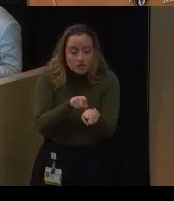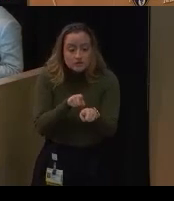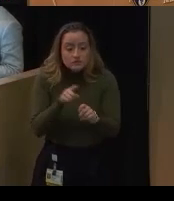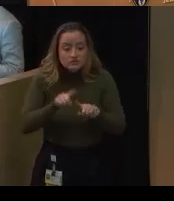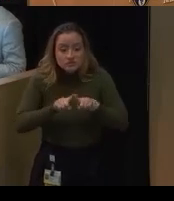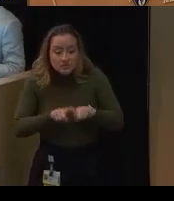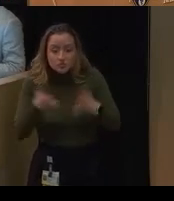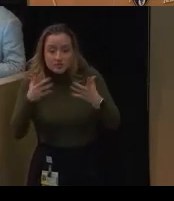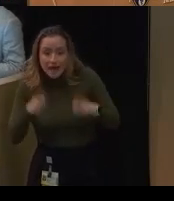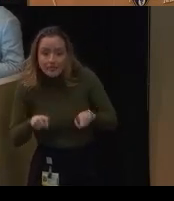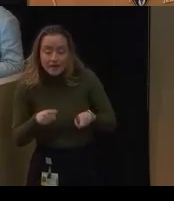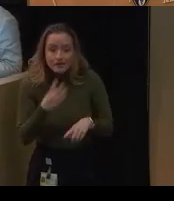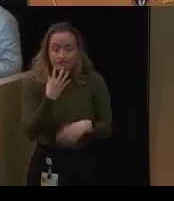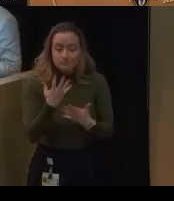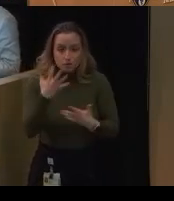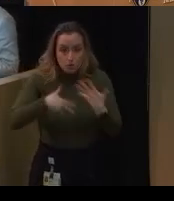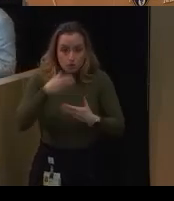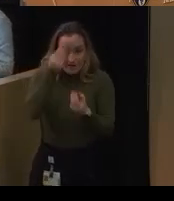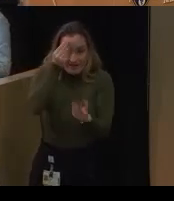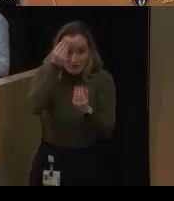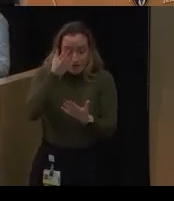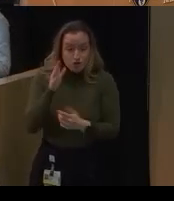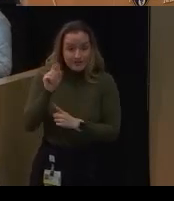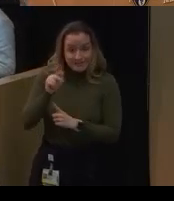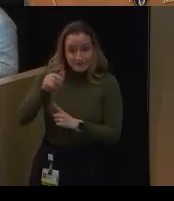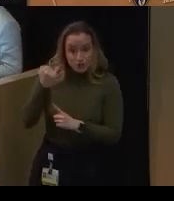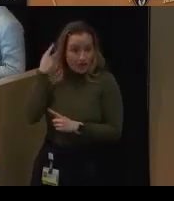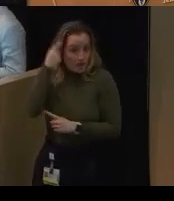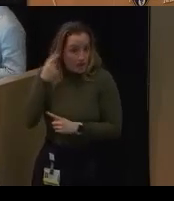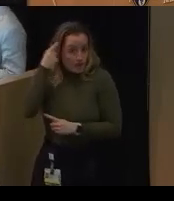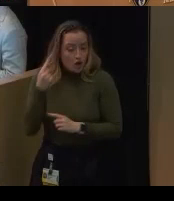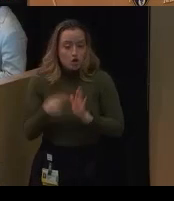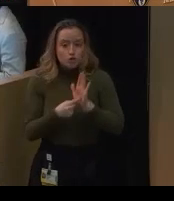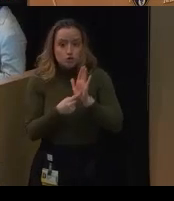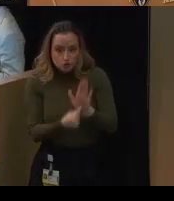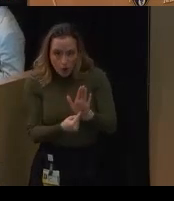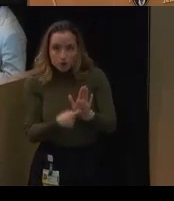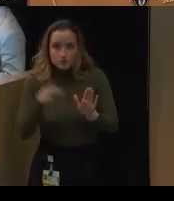versus other bits of social information the tpj shows this selective profile where it responds